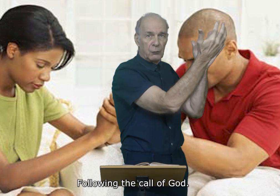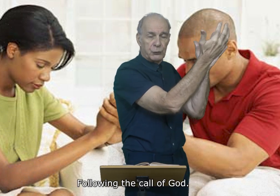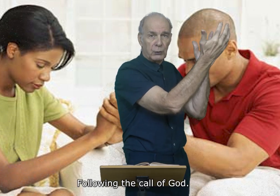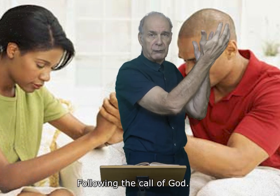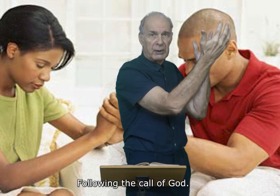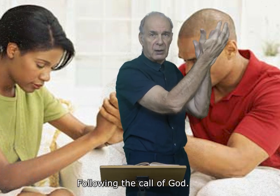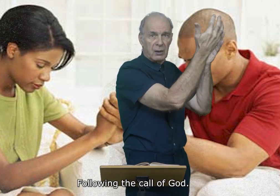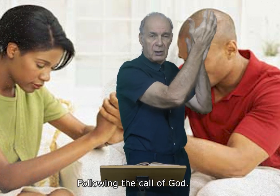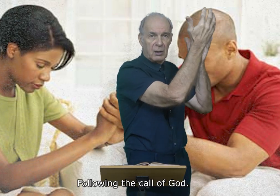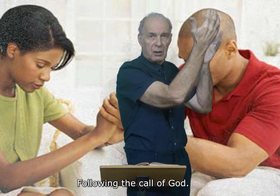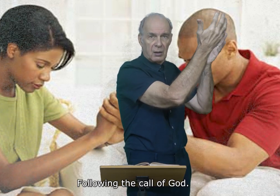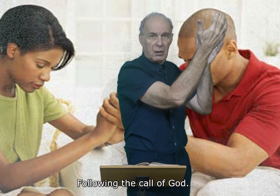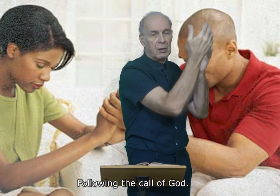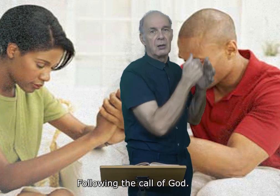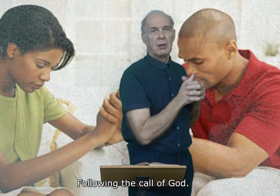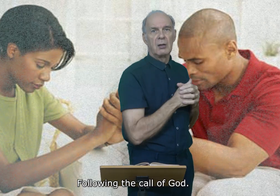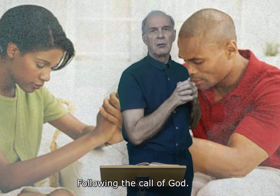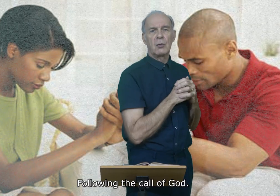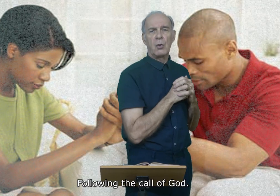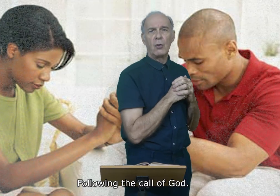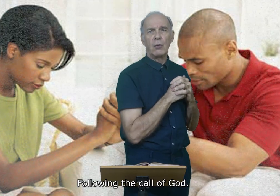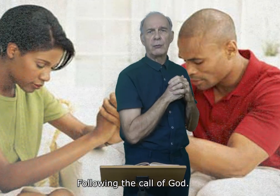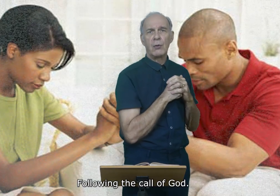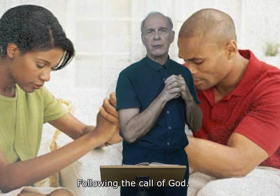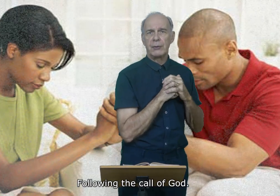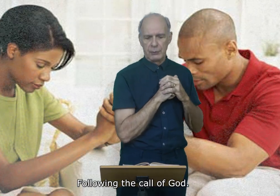Following the call of God.